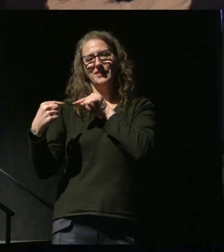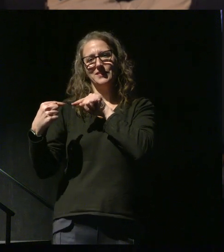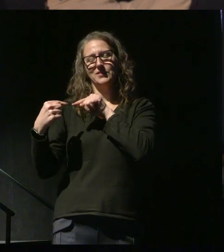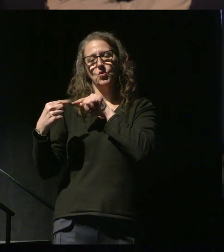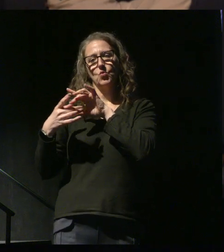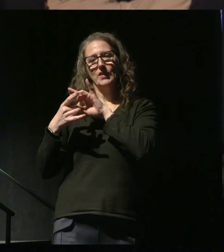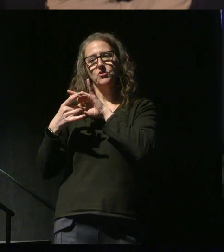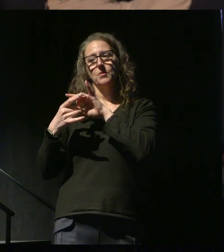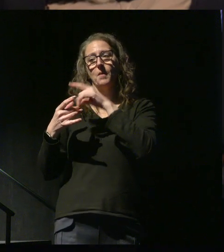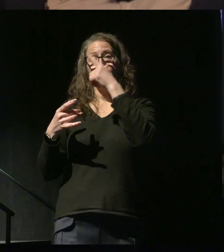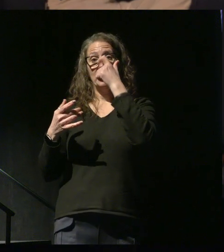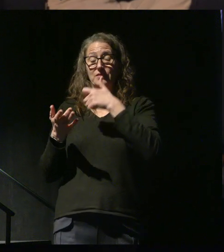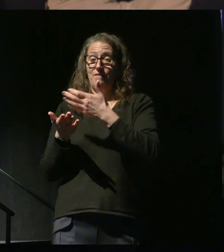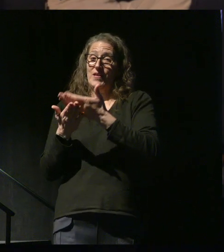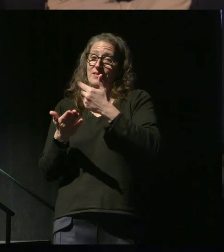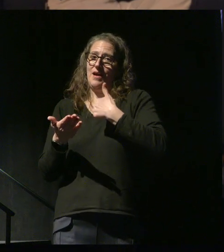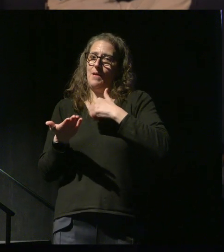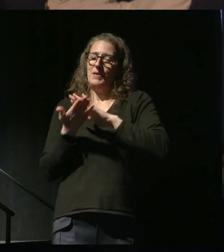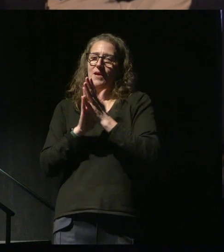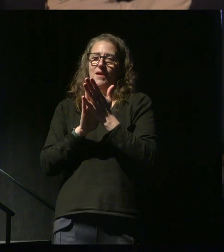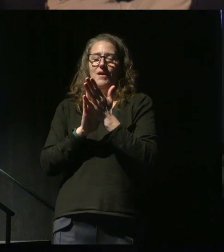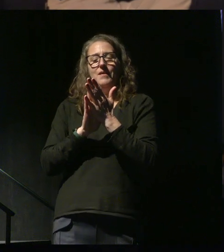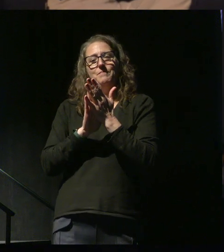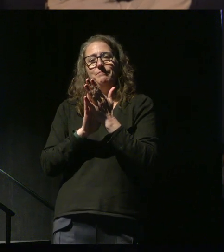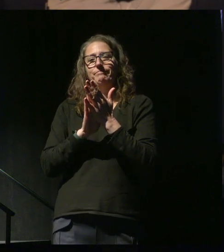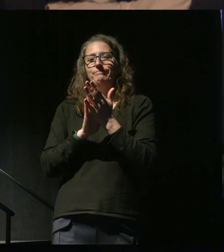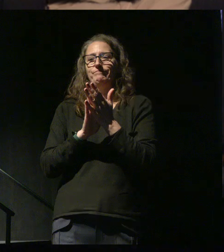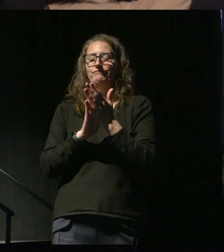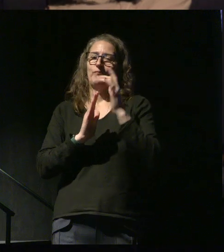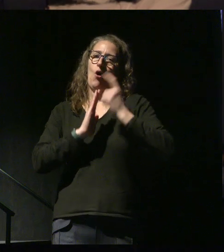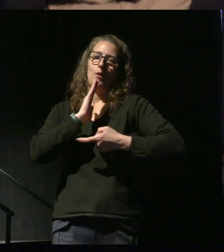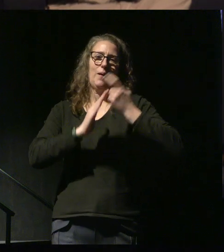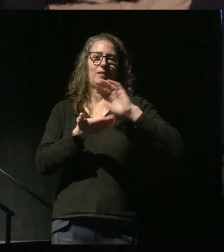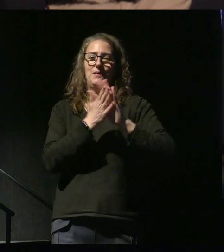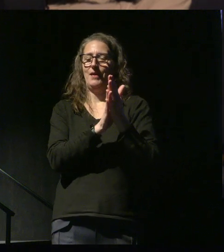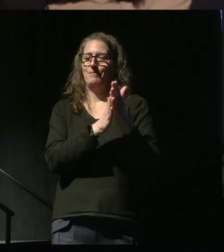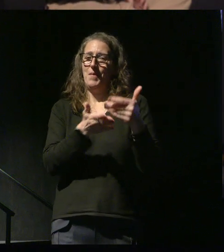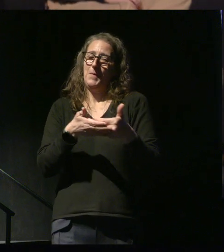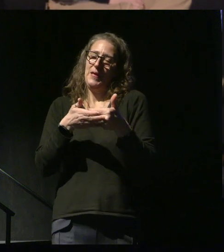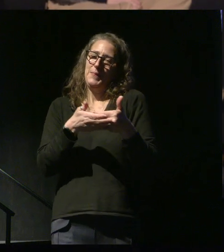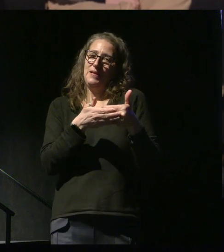just because of the fact that I sort of became the defacto youngest child when she was the baby before.